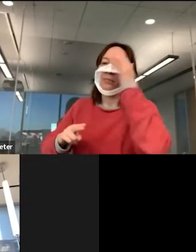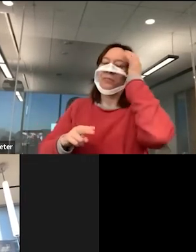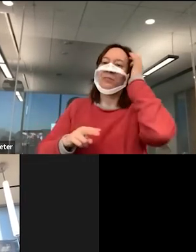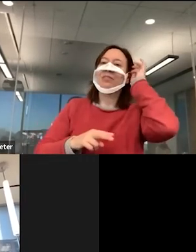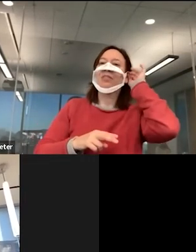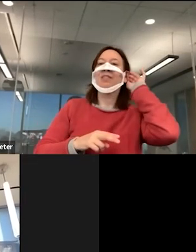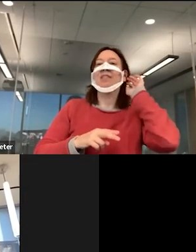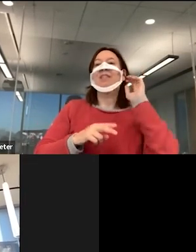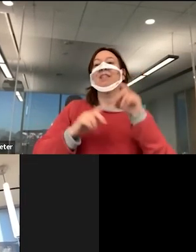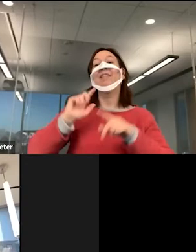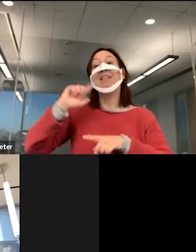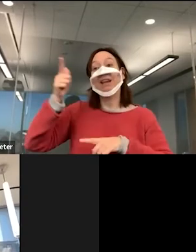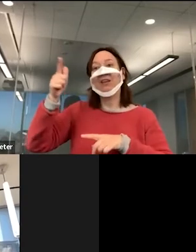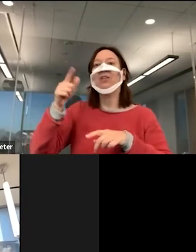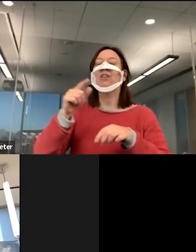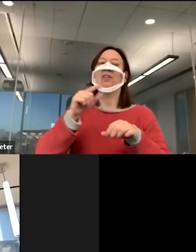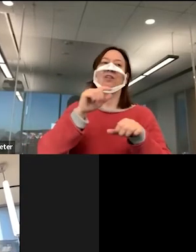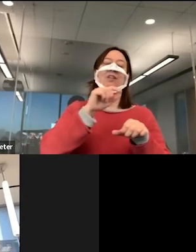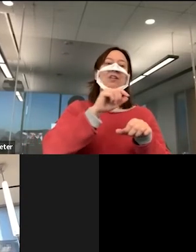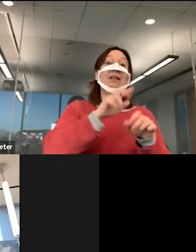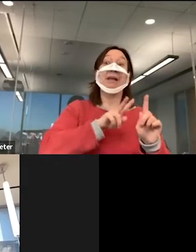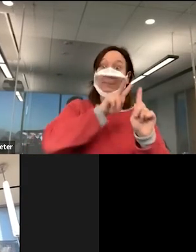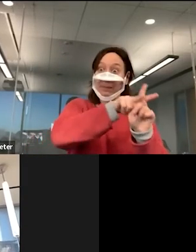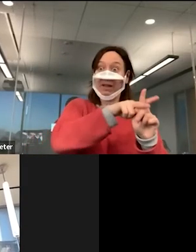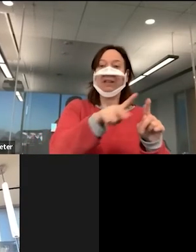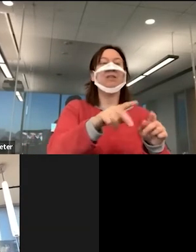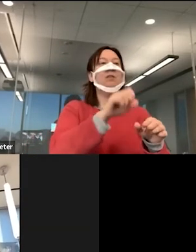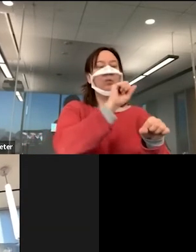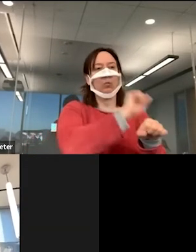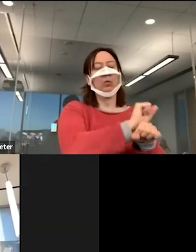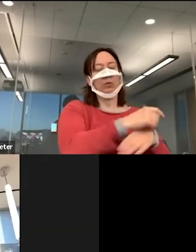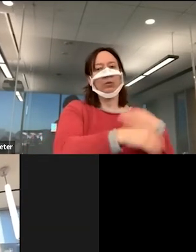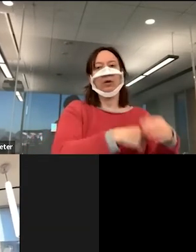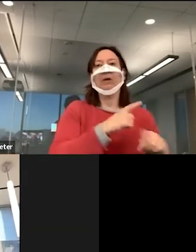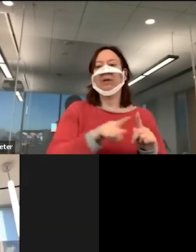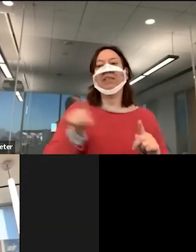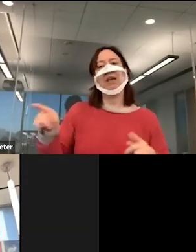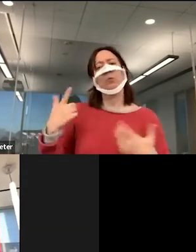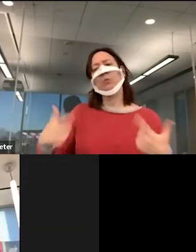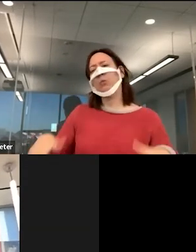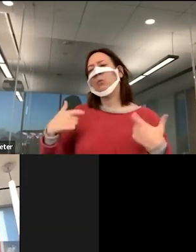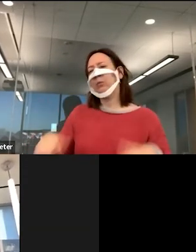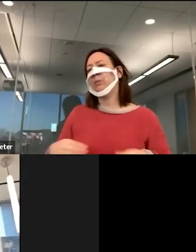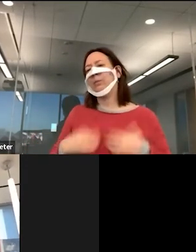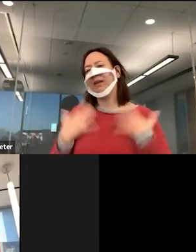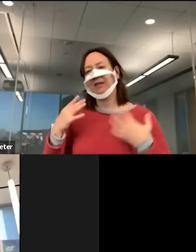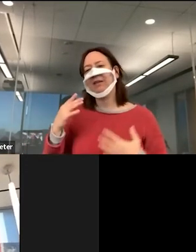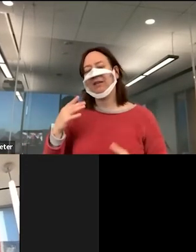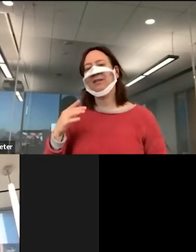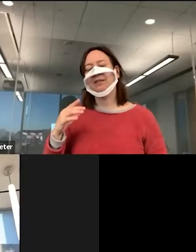ahead of us but getting outside was a big deal so those are probably my two biggest